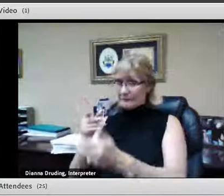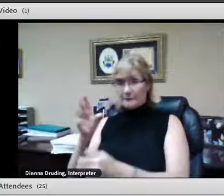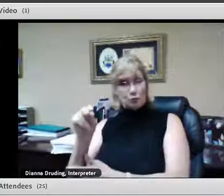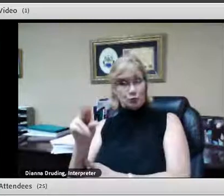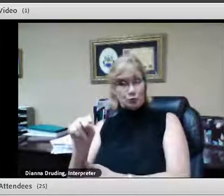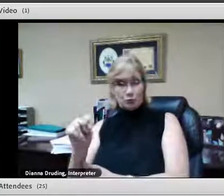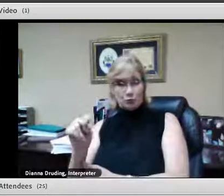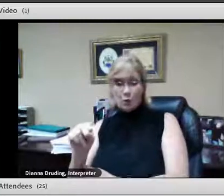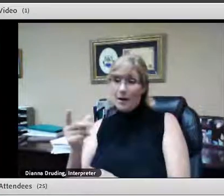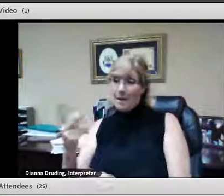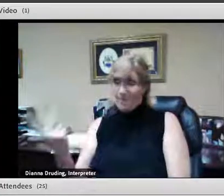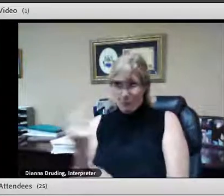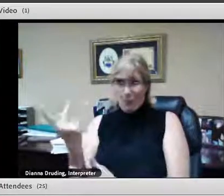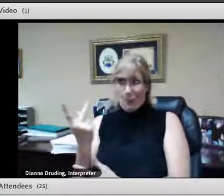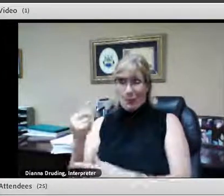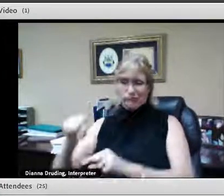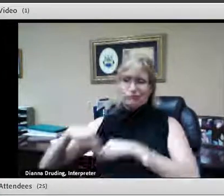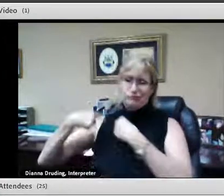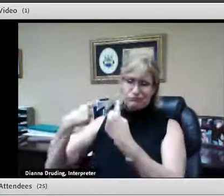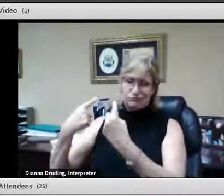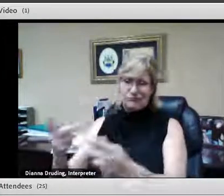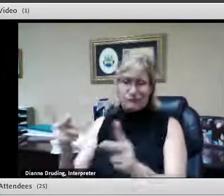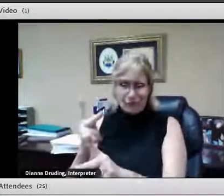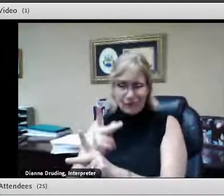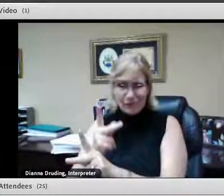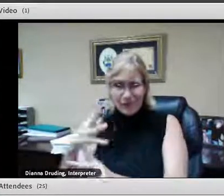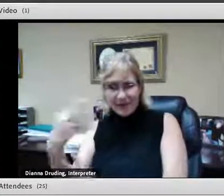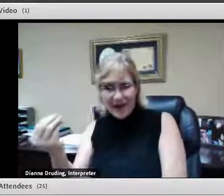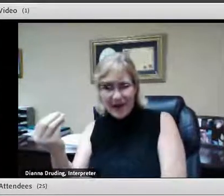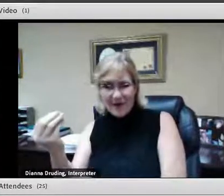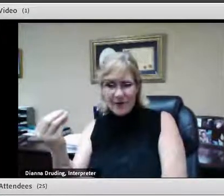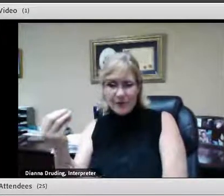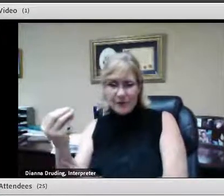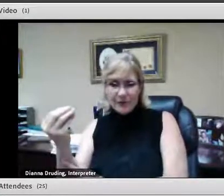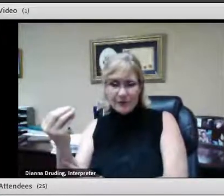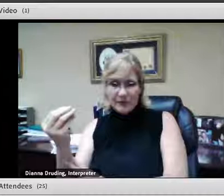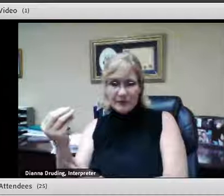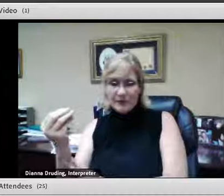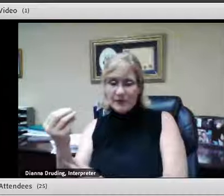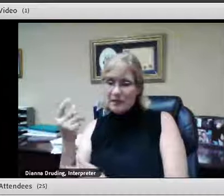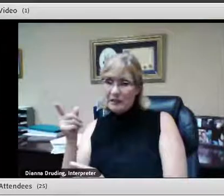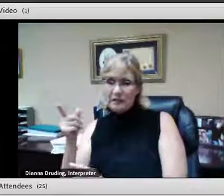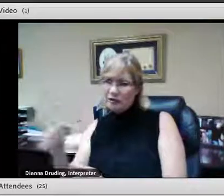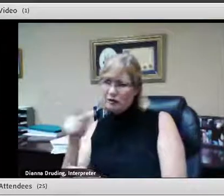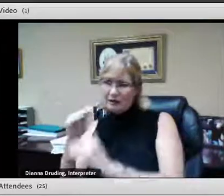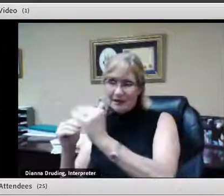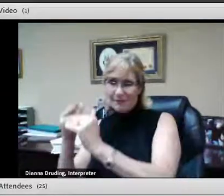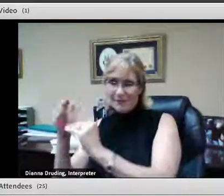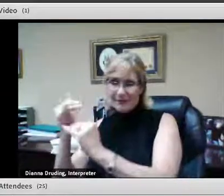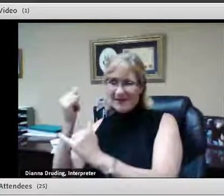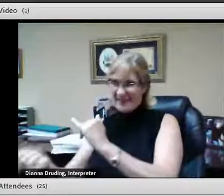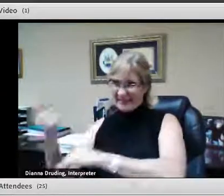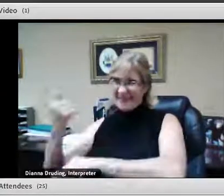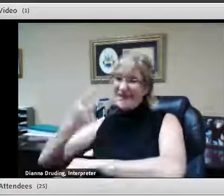It took both of us a while to kind of figure this out. And, you know, she didn't really develop this until the last day of a full-week camp.